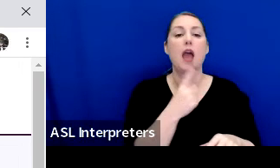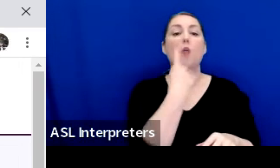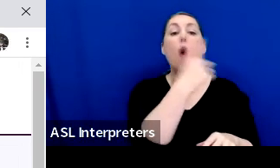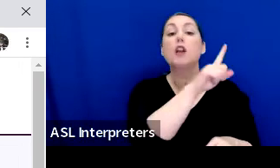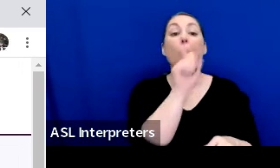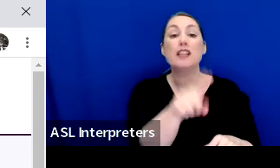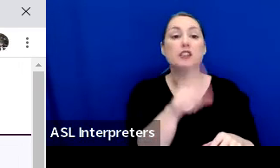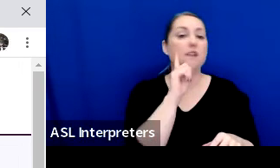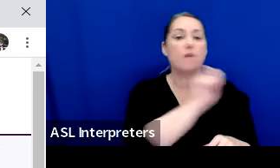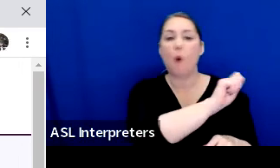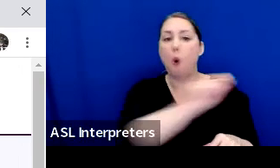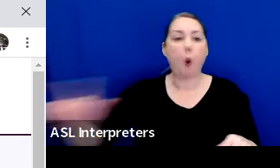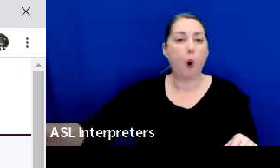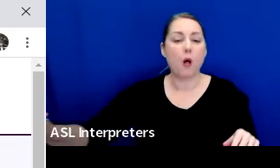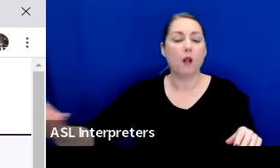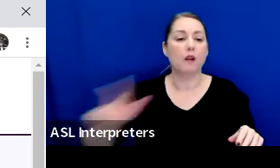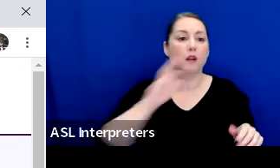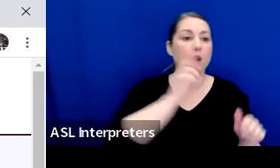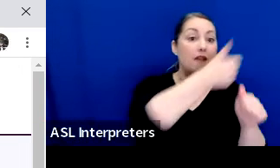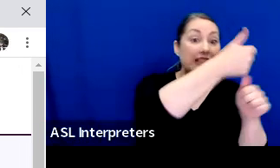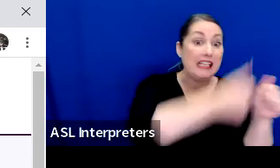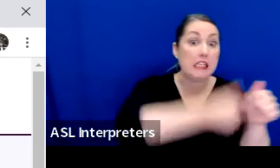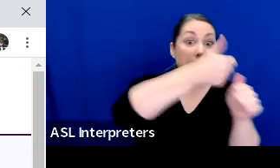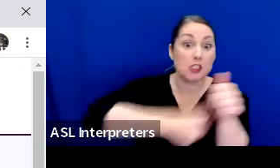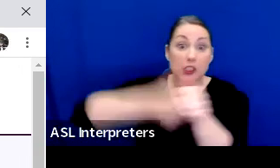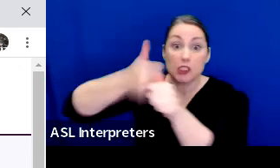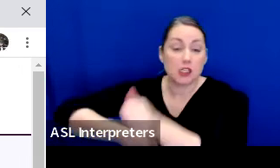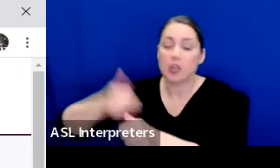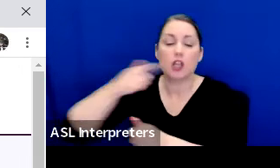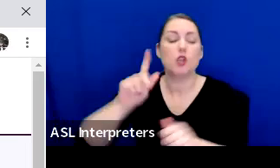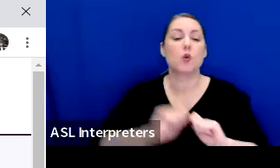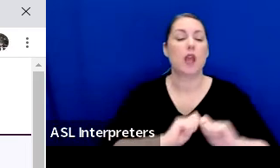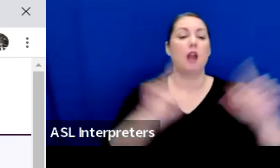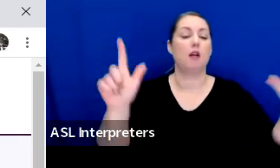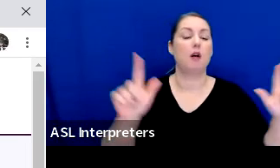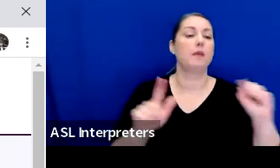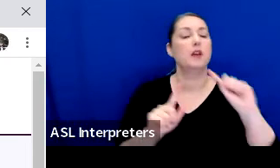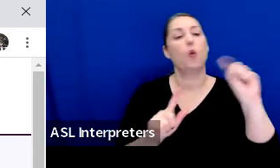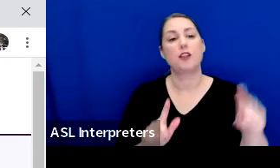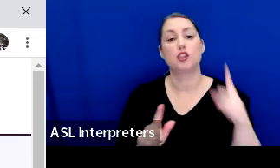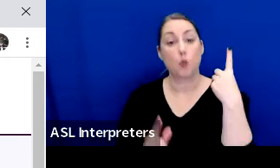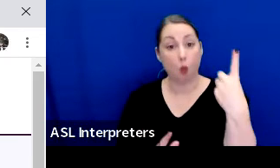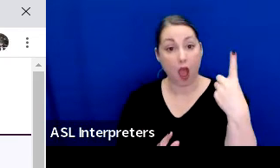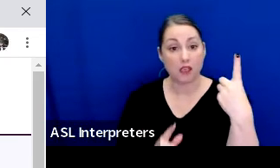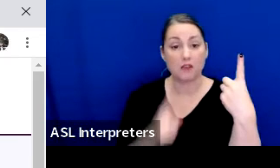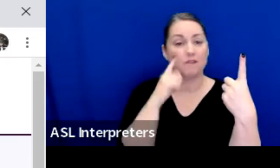to grade every student, like all the all the questions for every student. You can grade all like, you know, prominent one. And so you're kind of like